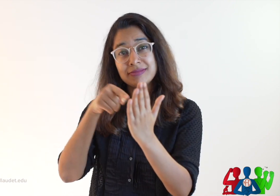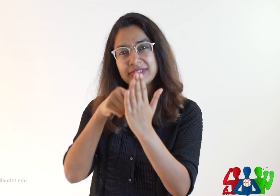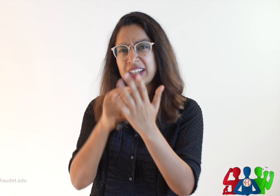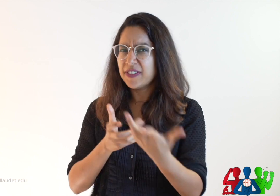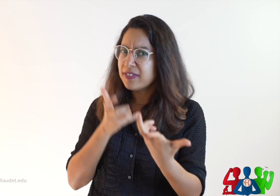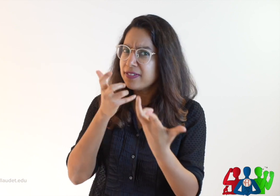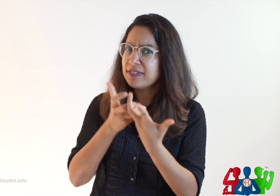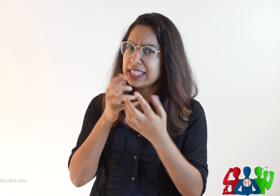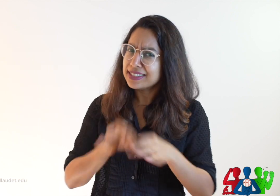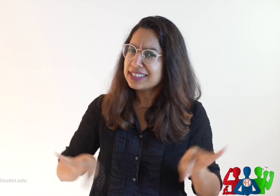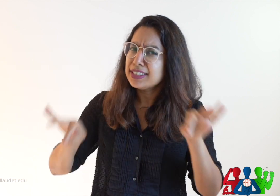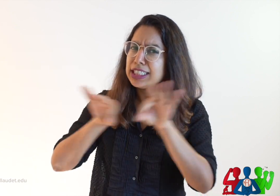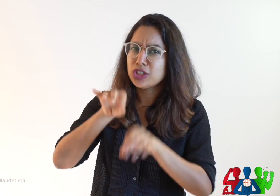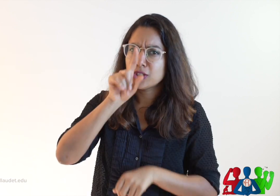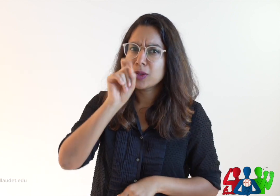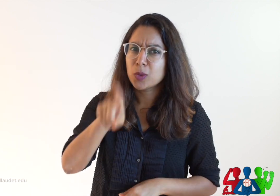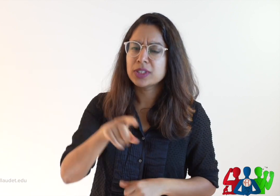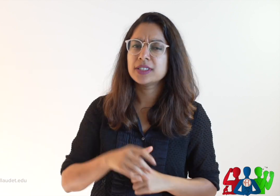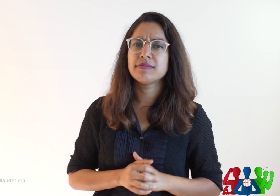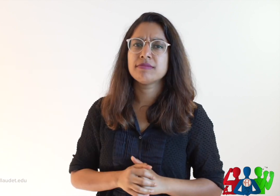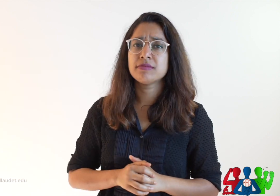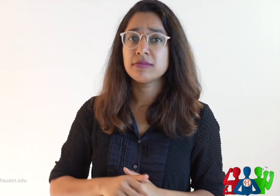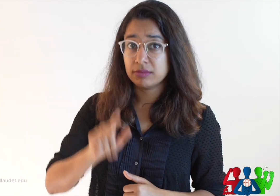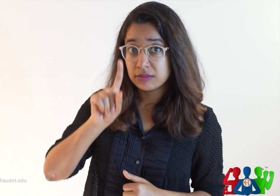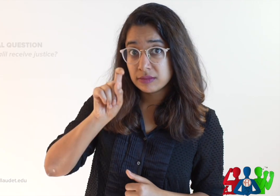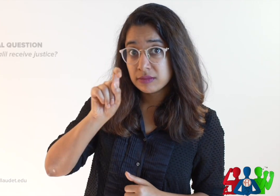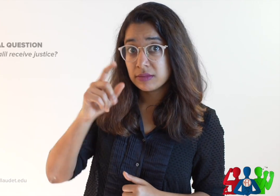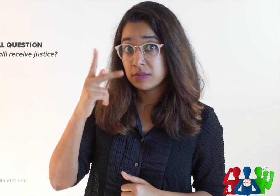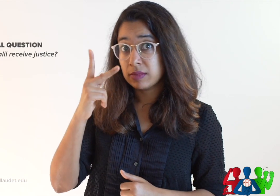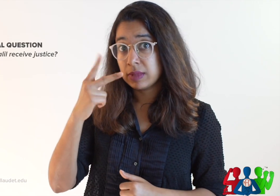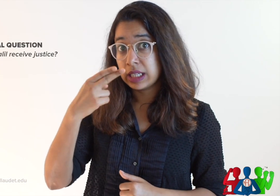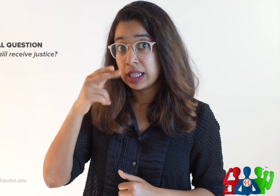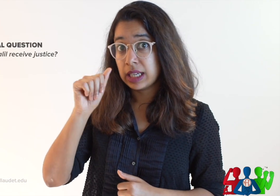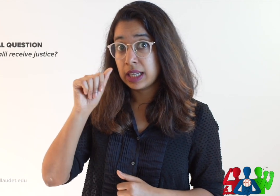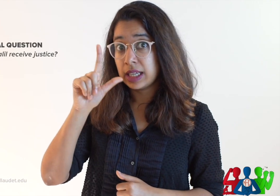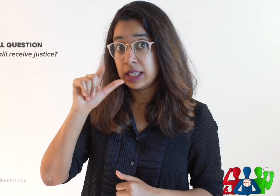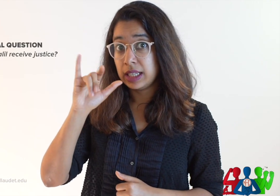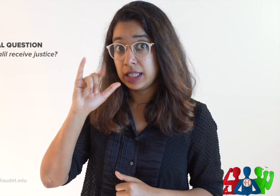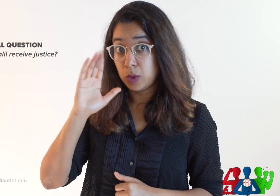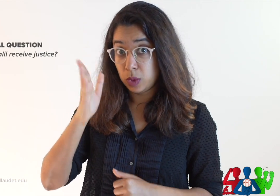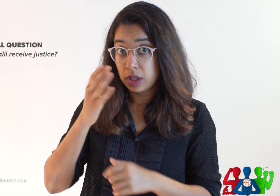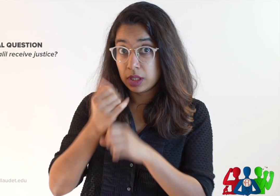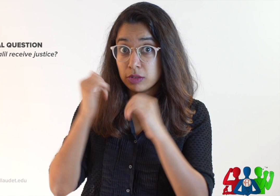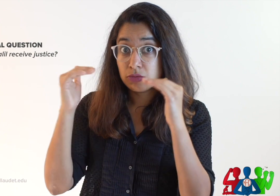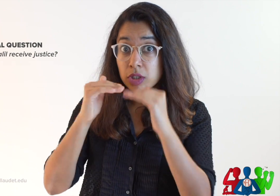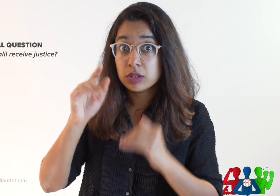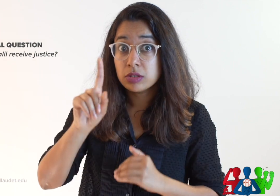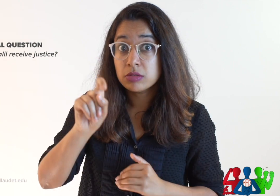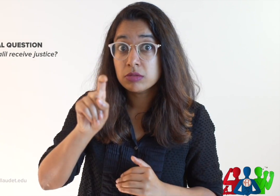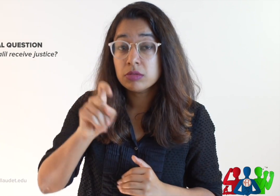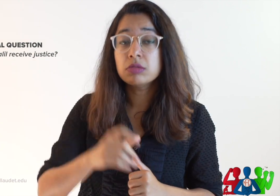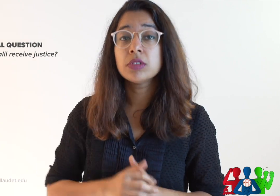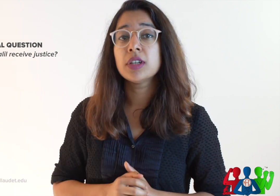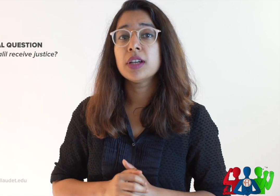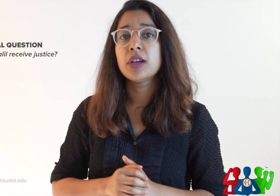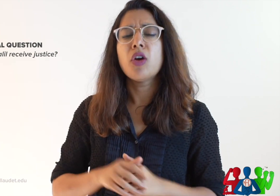We give them three weeks to do this and we remind them of that essential question, would Khalil receive justice?